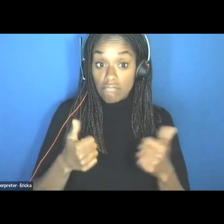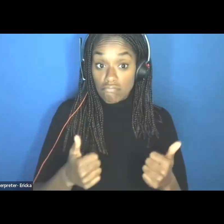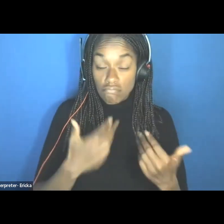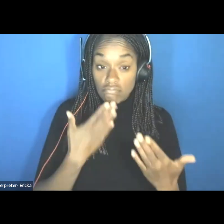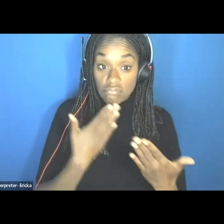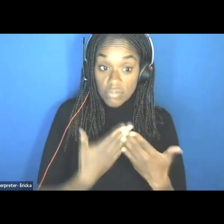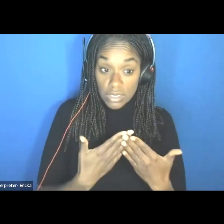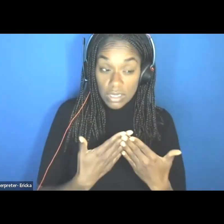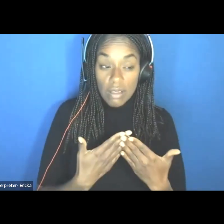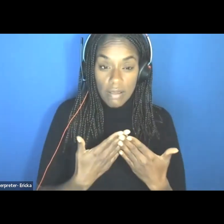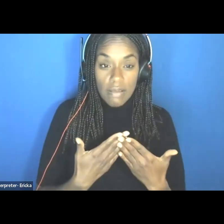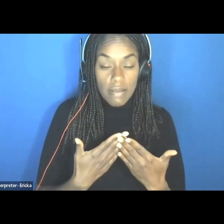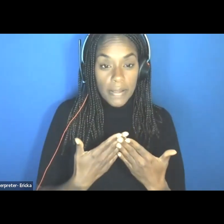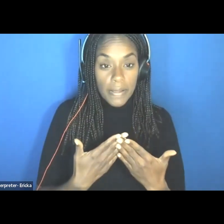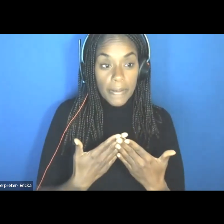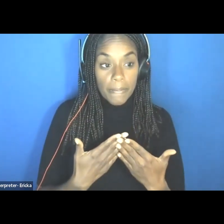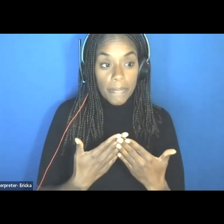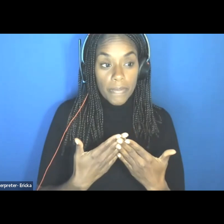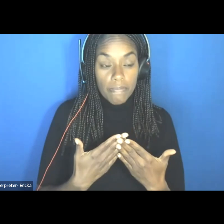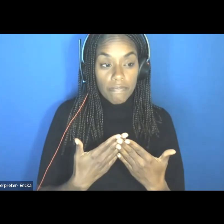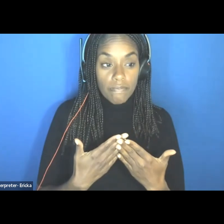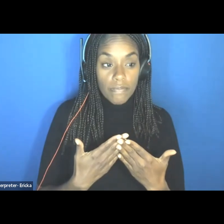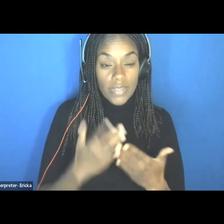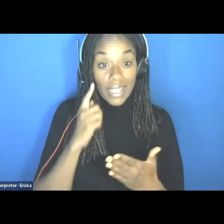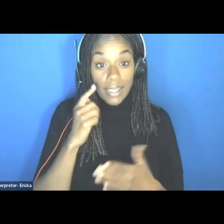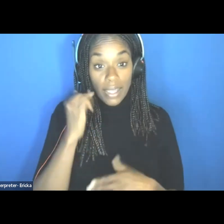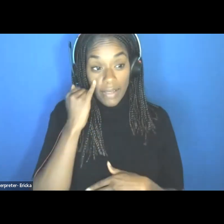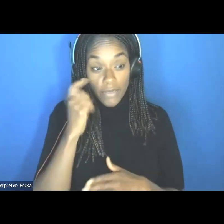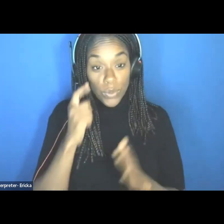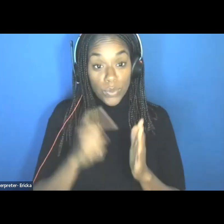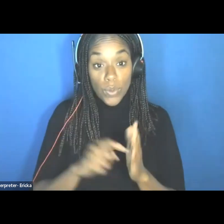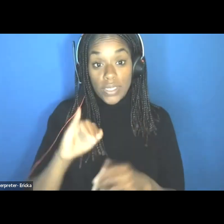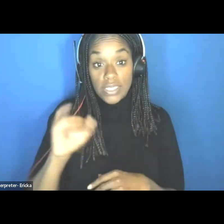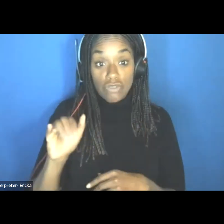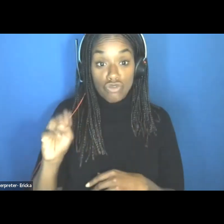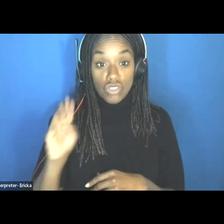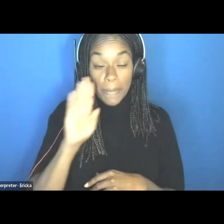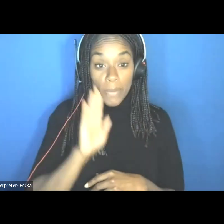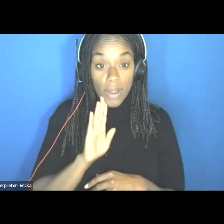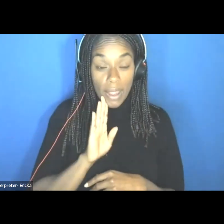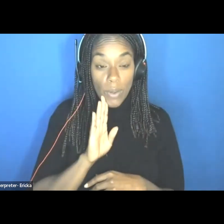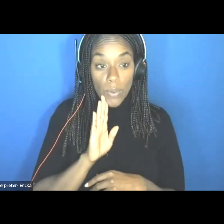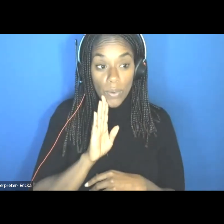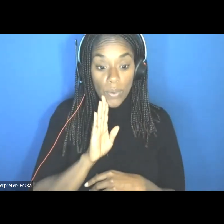In the video, the the beginning was good.